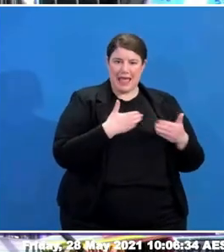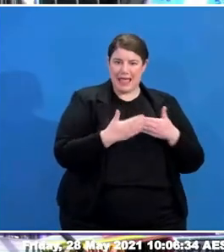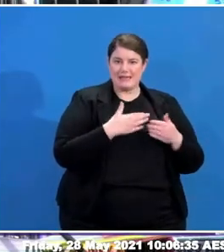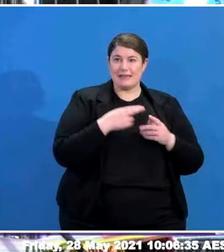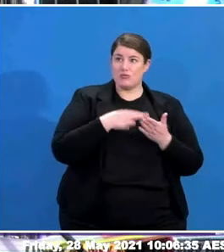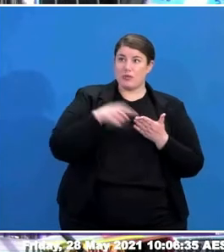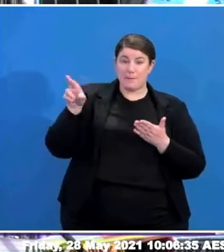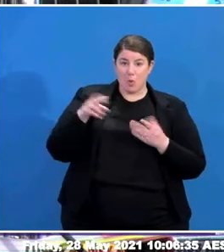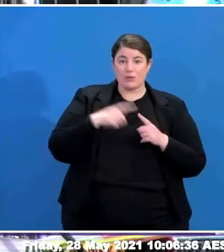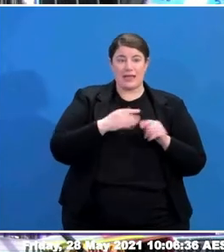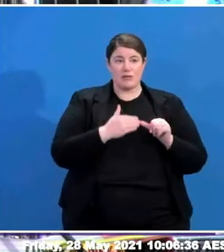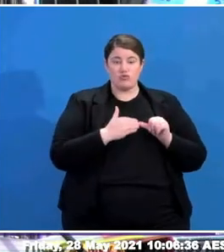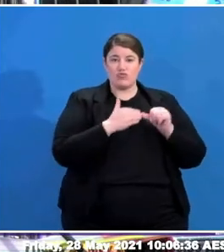management and Response Team.